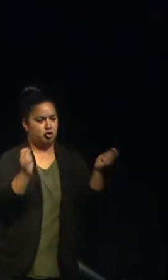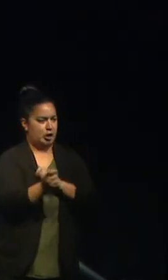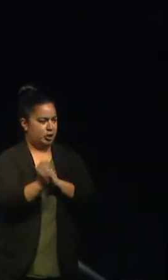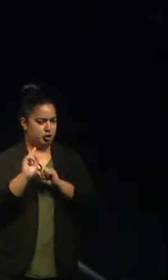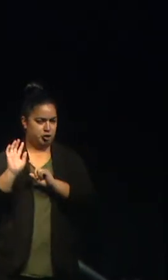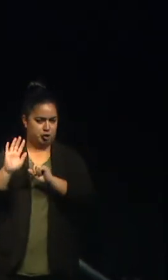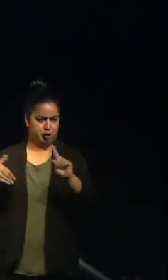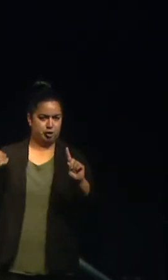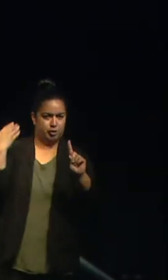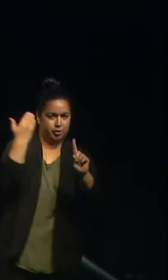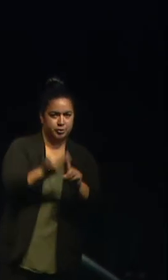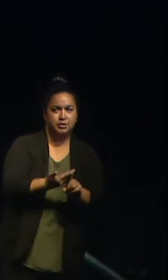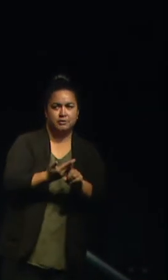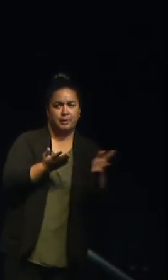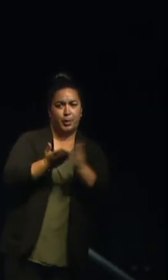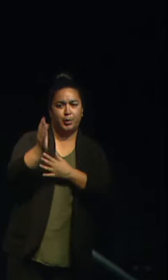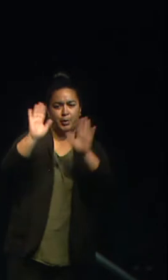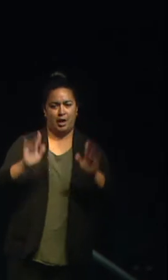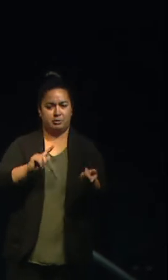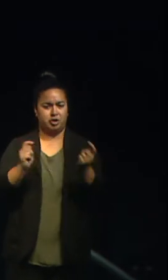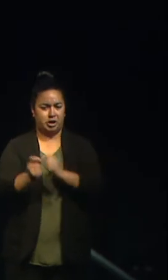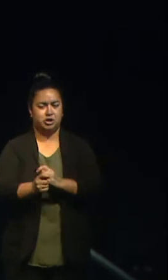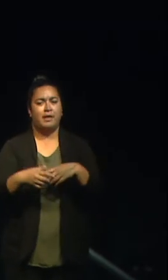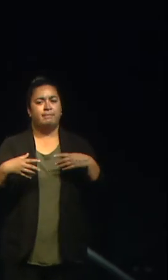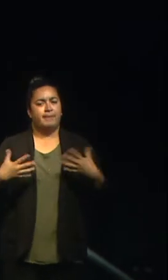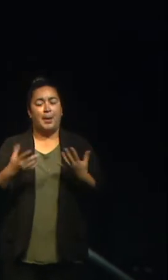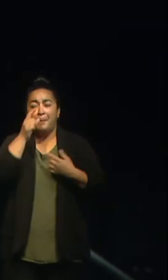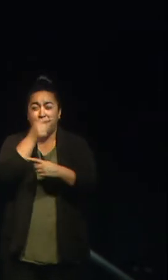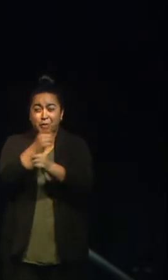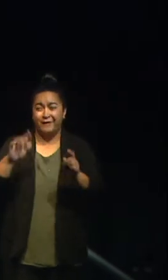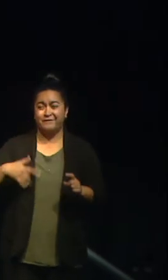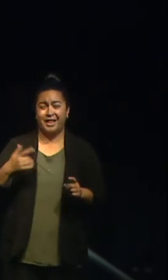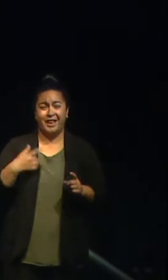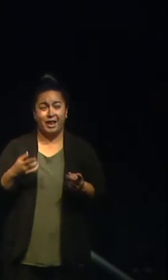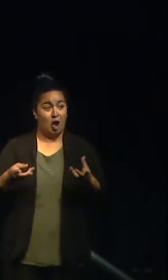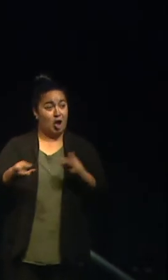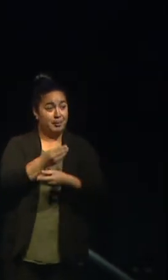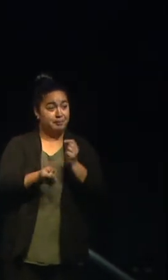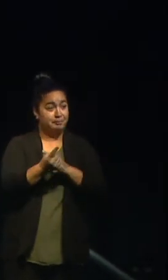that are implied by this then it may not feel like the greatest economic opportunity in